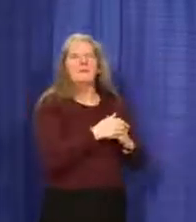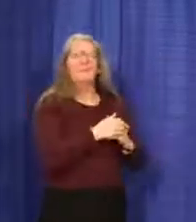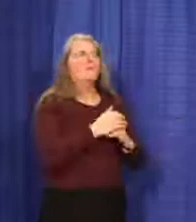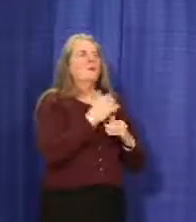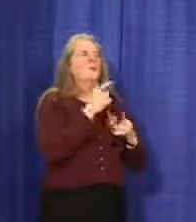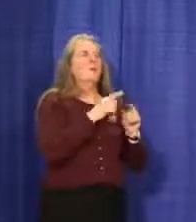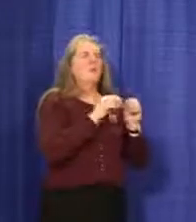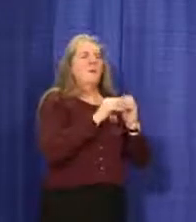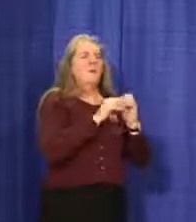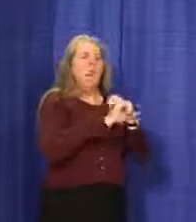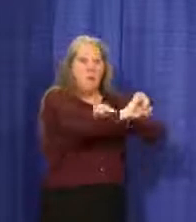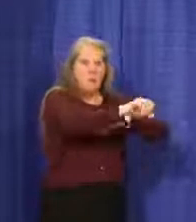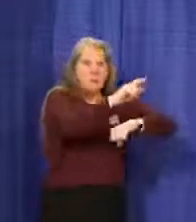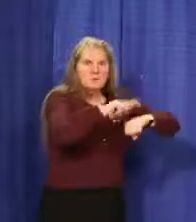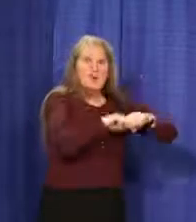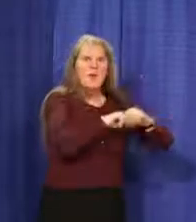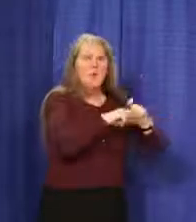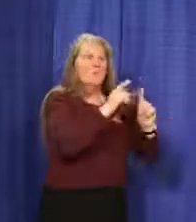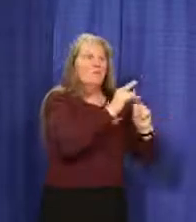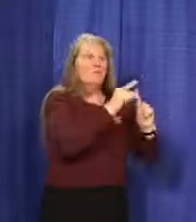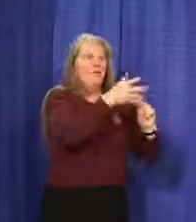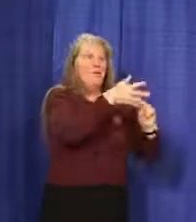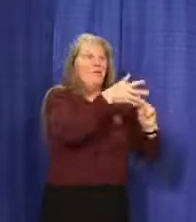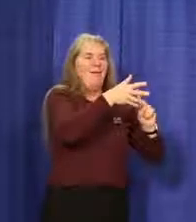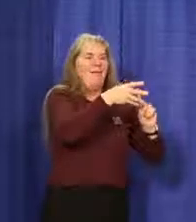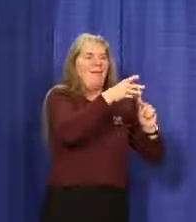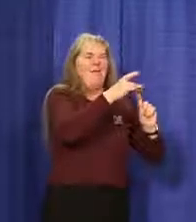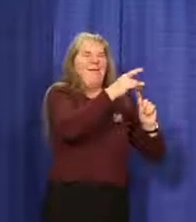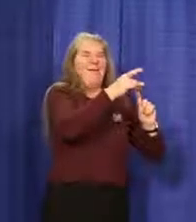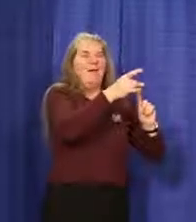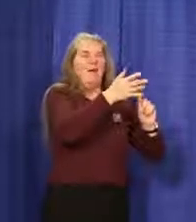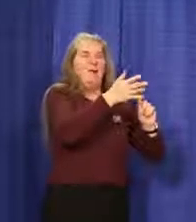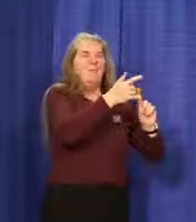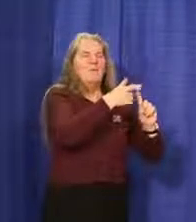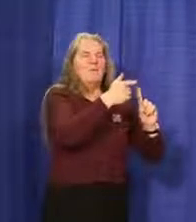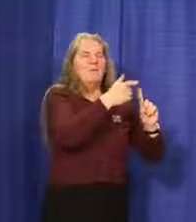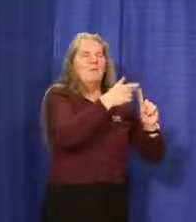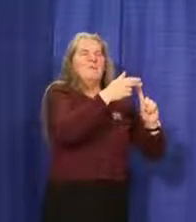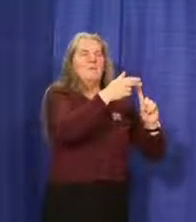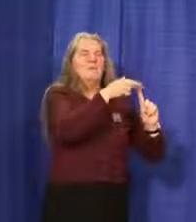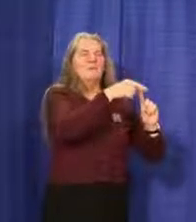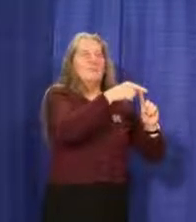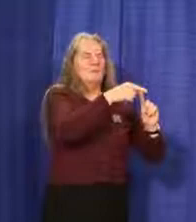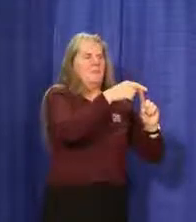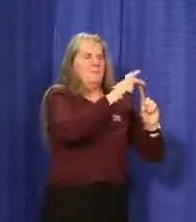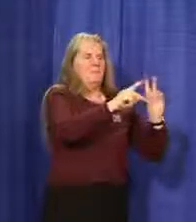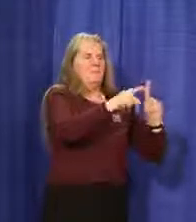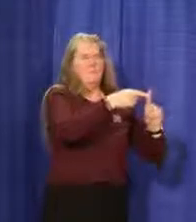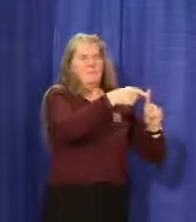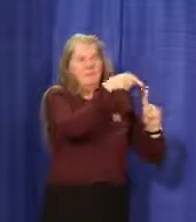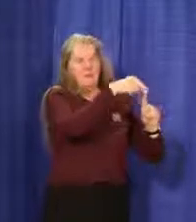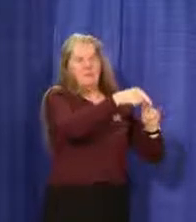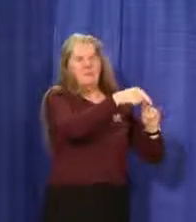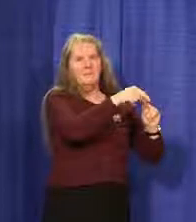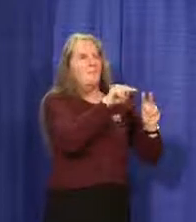the duration may be more significant, but still the contact is fairly casual. Those people may be asked to